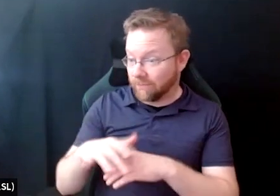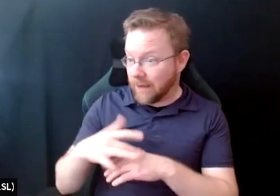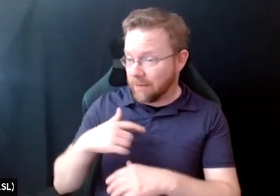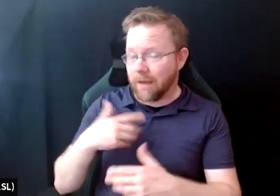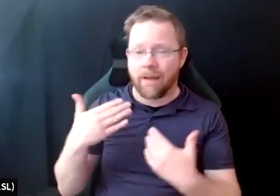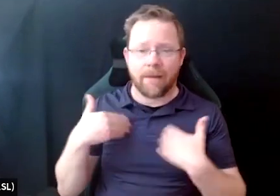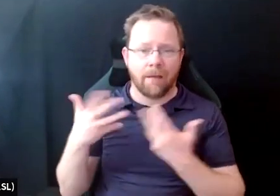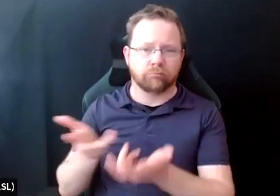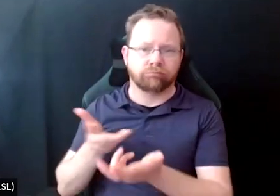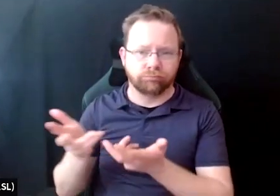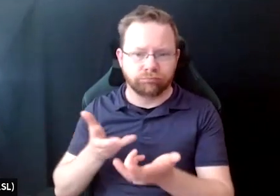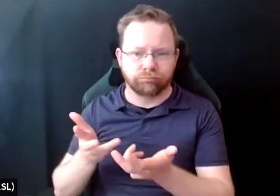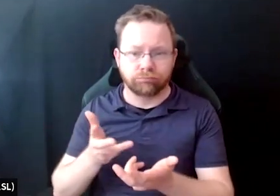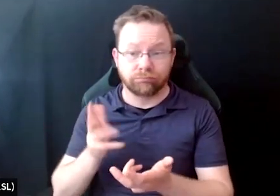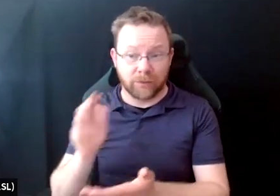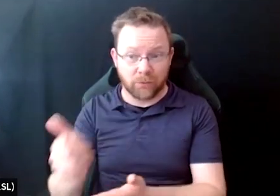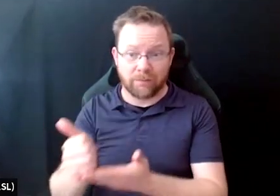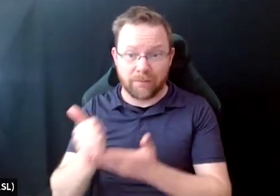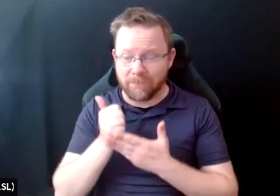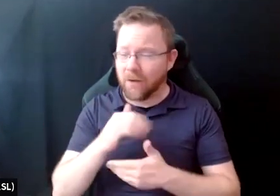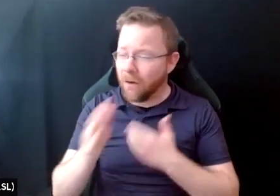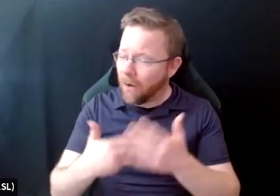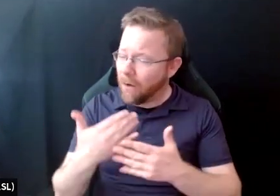That would have been helpful to do all my fitness training in water.